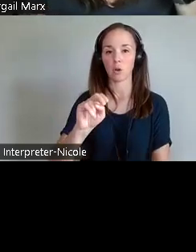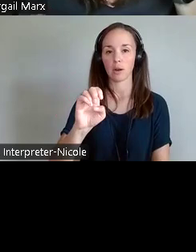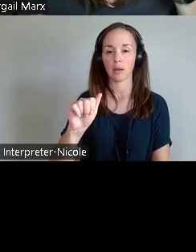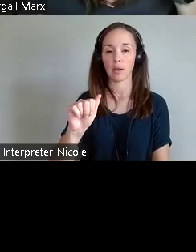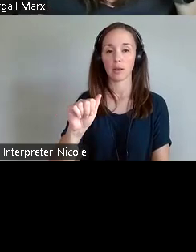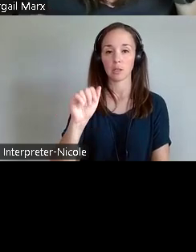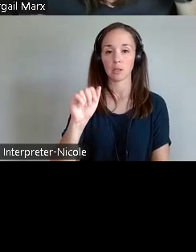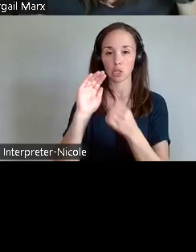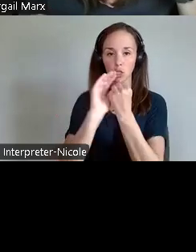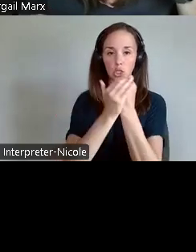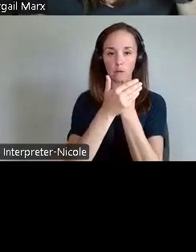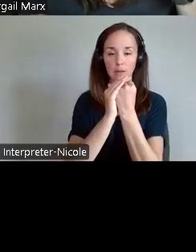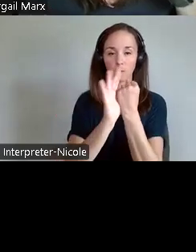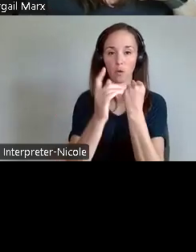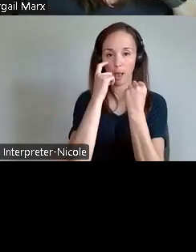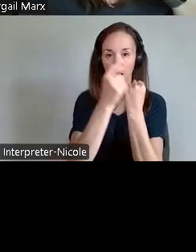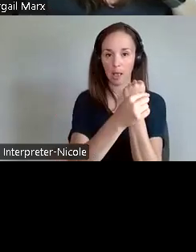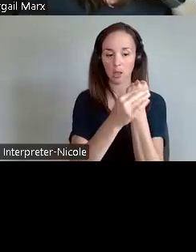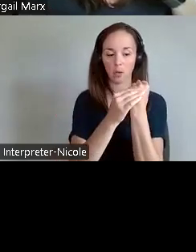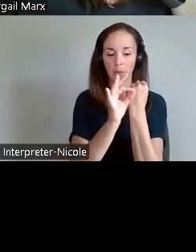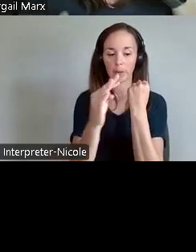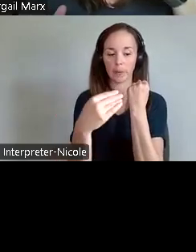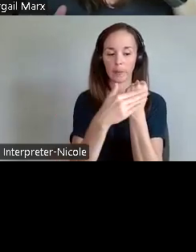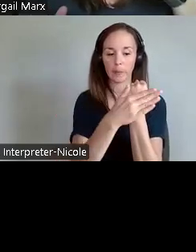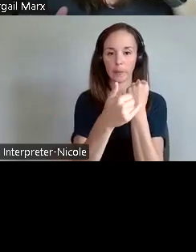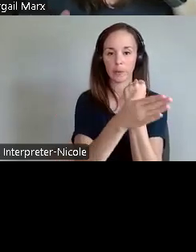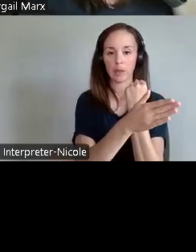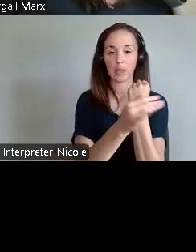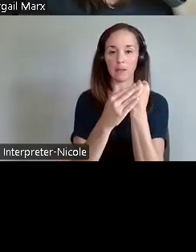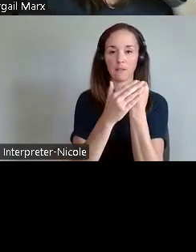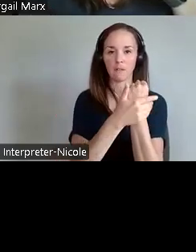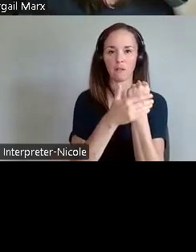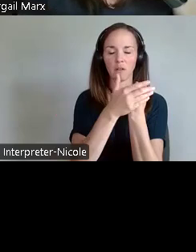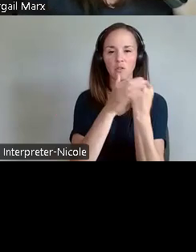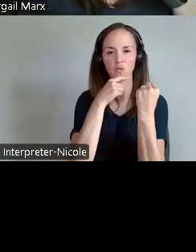where you're looking based on that glint. If your eye becomes really dry or unhealthy,